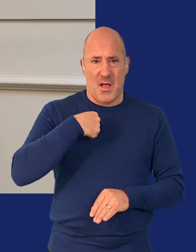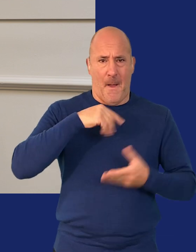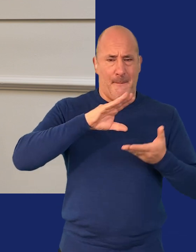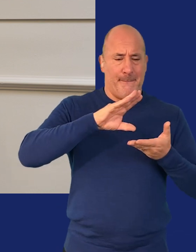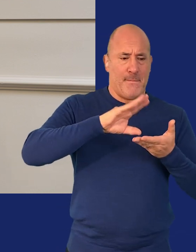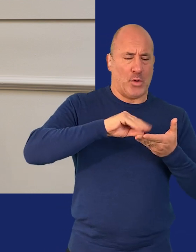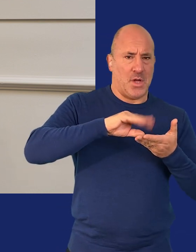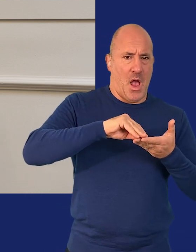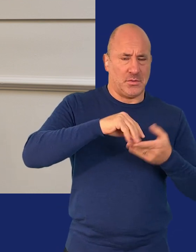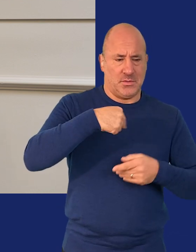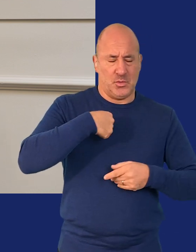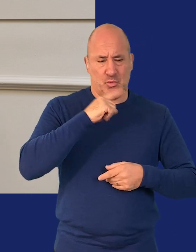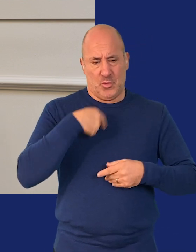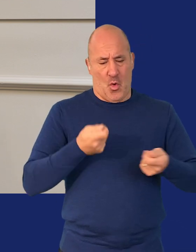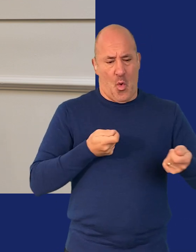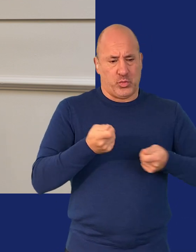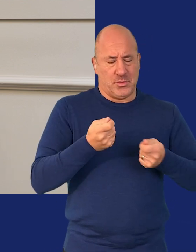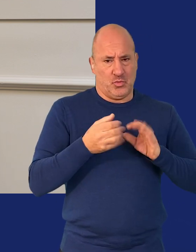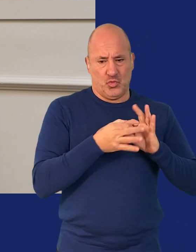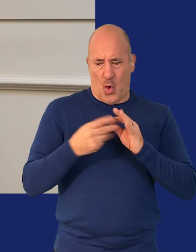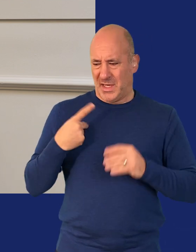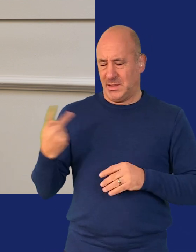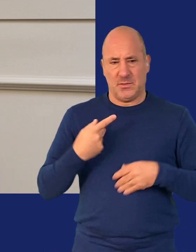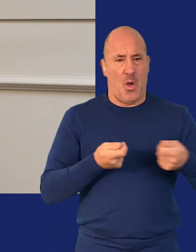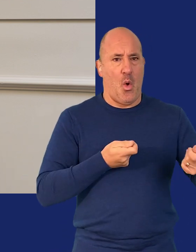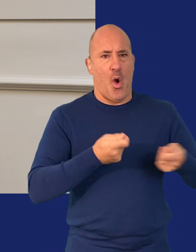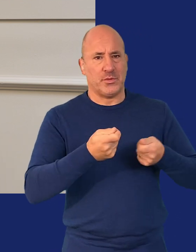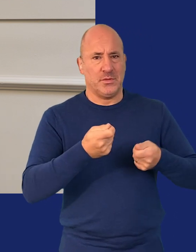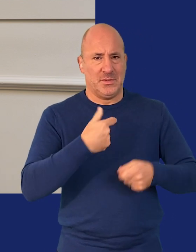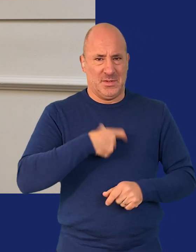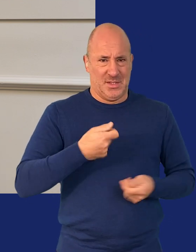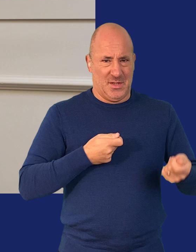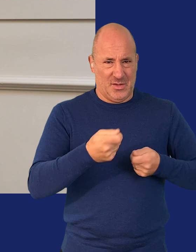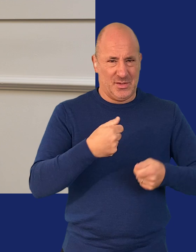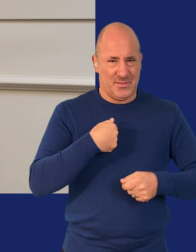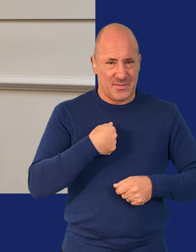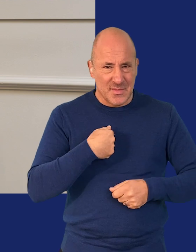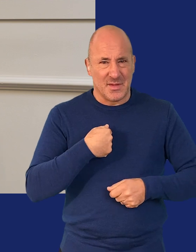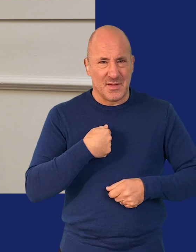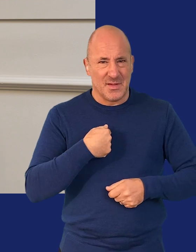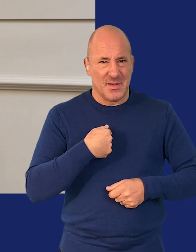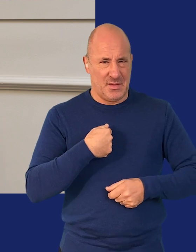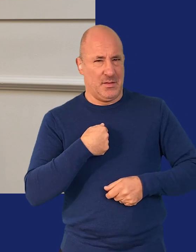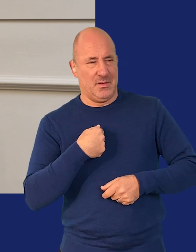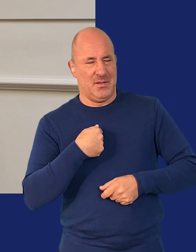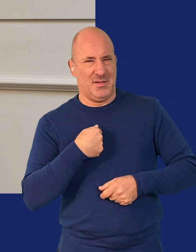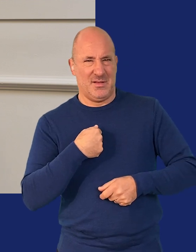co-hosting a podcast as a person, uh, um, that, that, that certainly